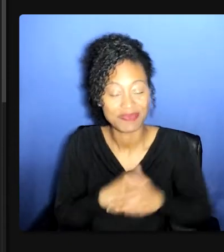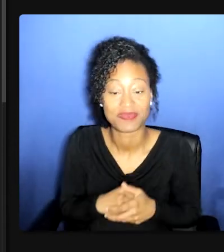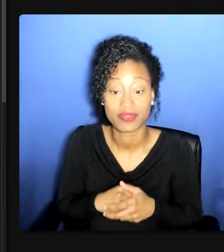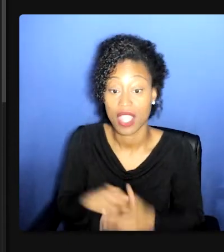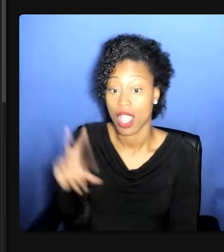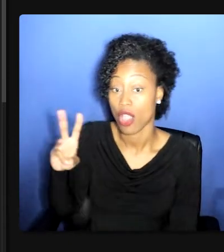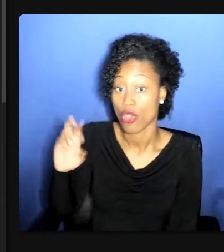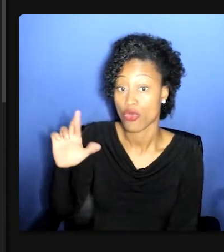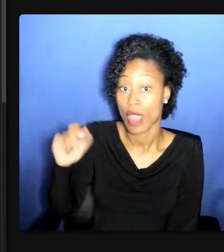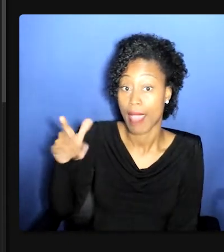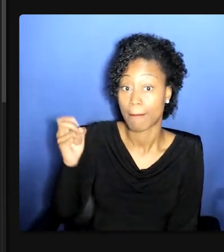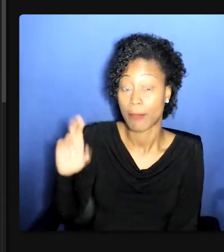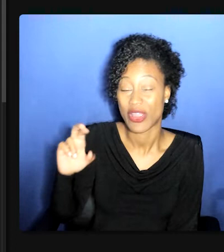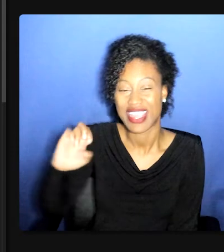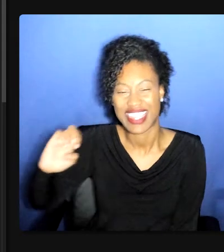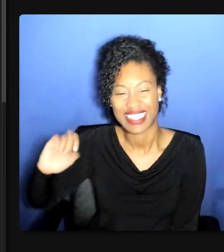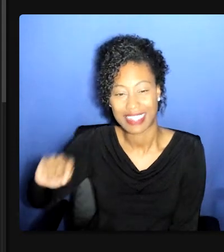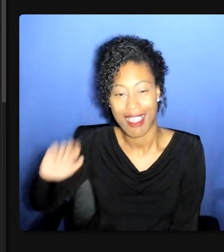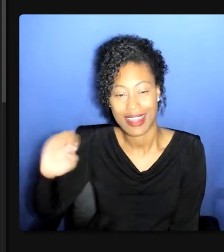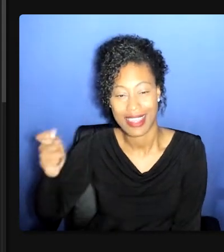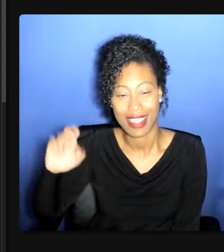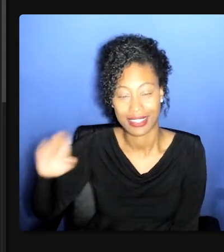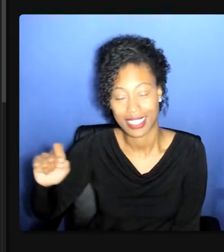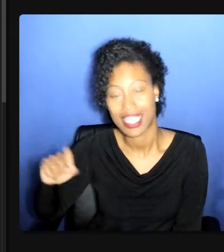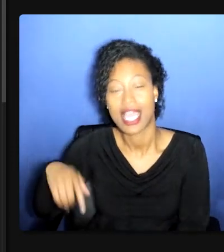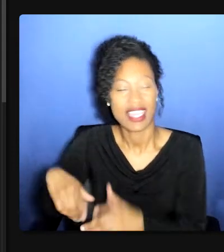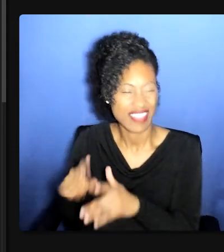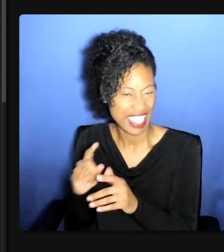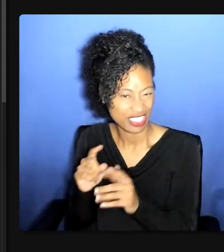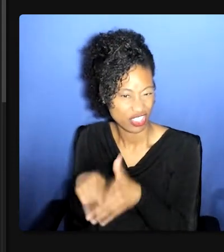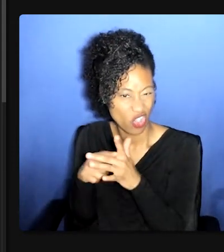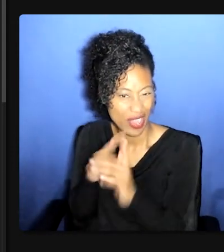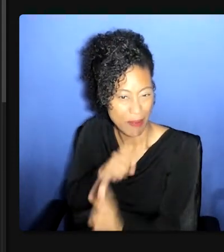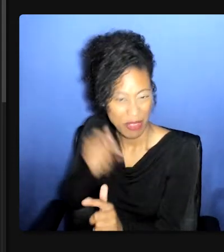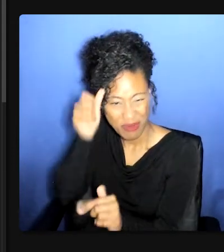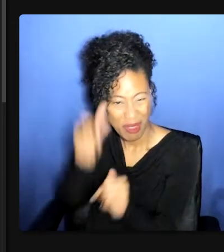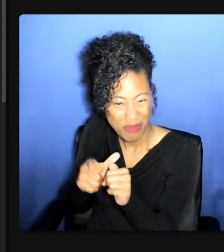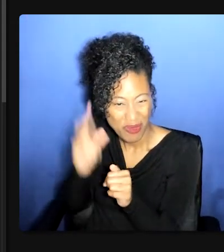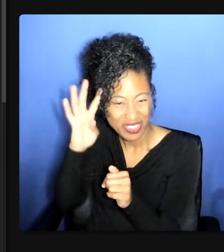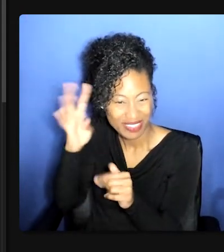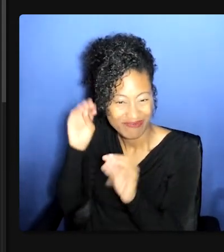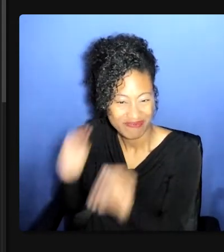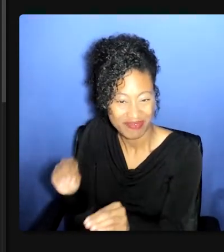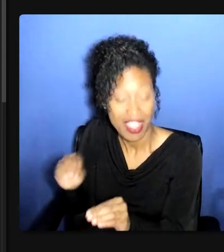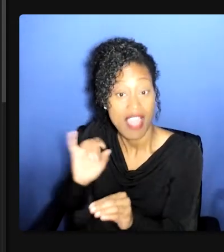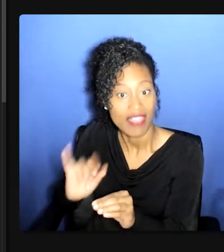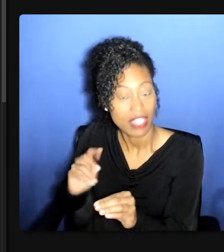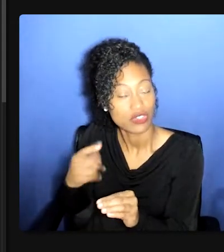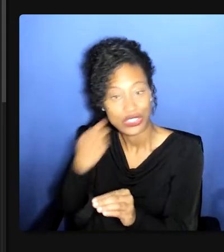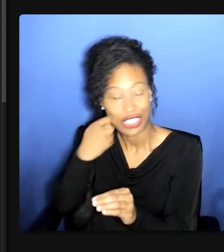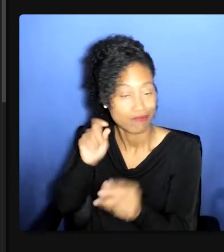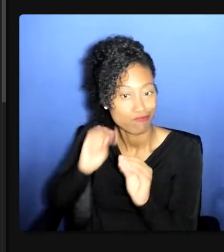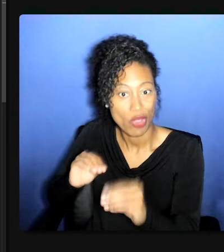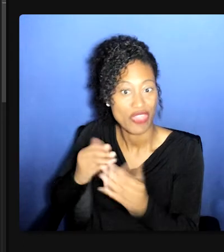Here we have wrapper.exe, which is the same start command. Then we create a build.